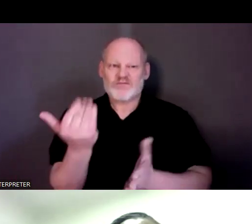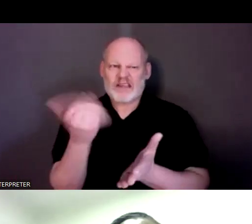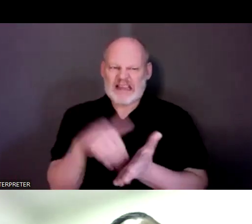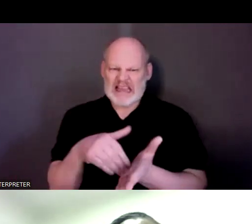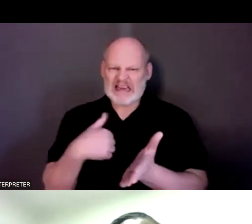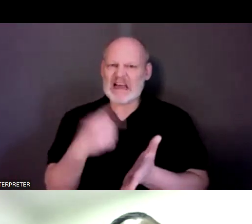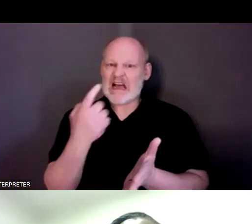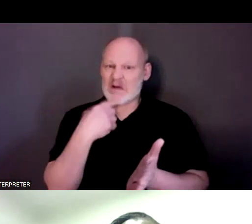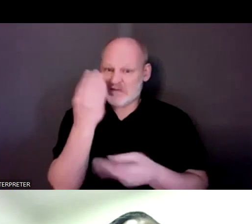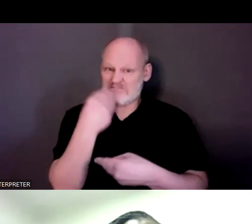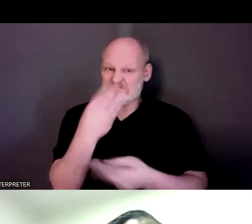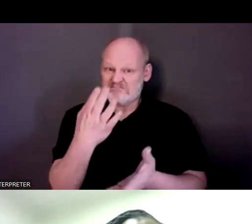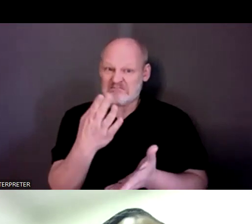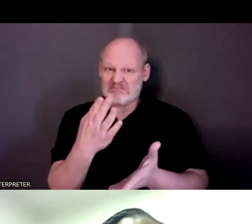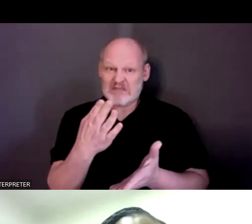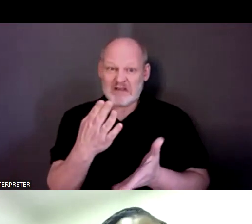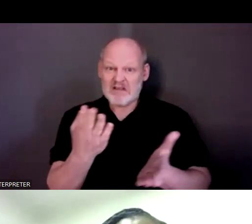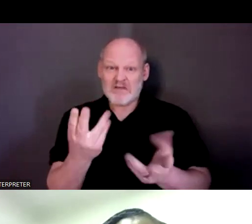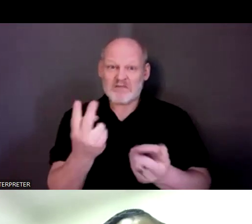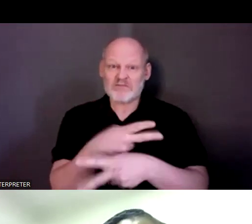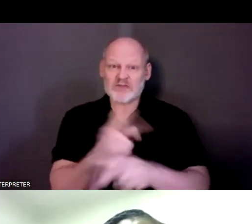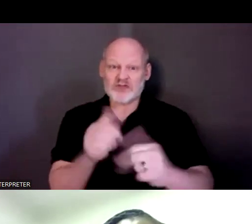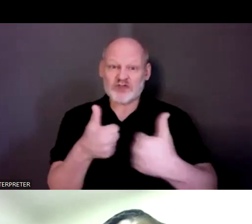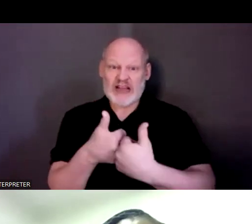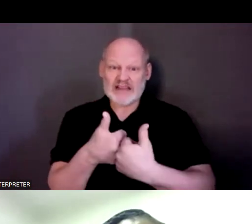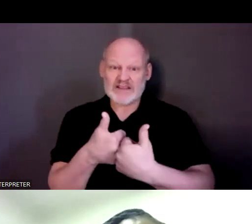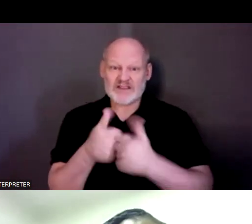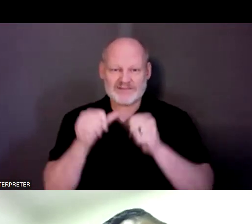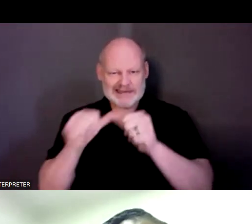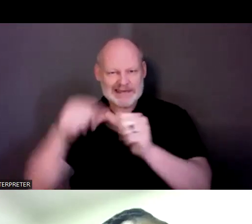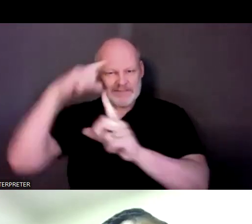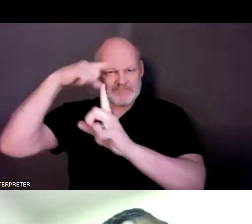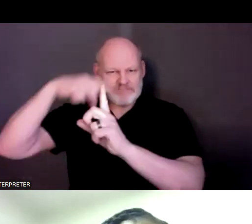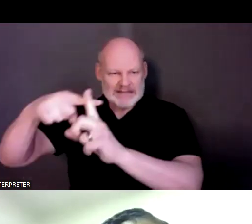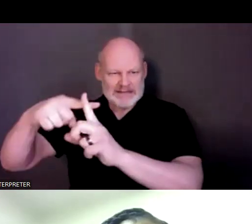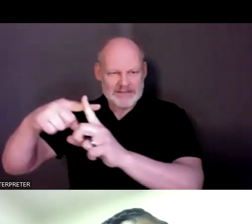challenge is keeping that positivity; but having that team power of we. And